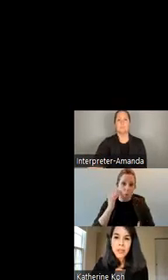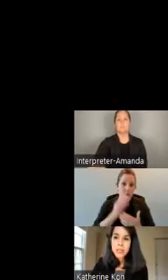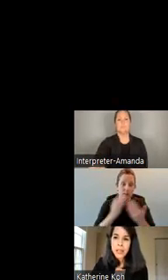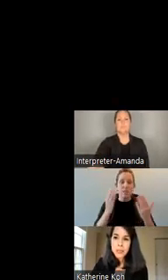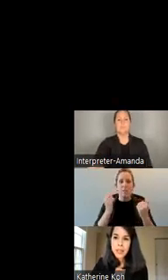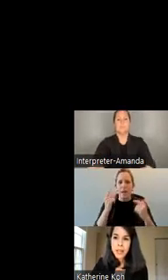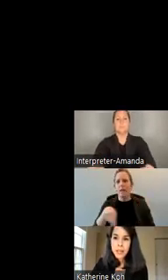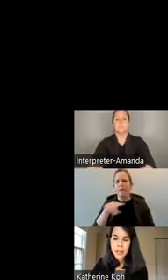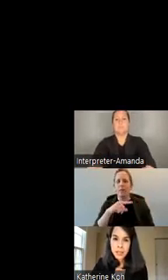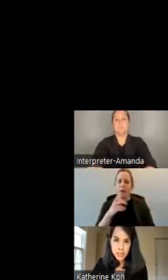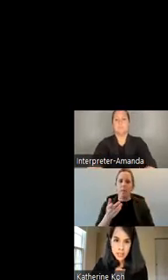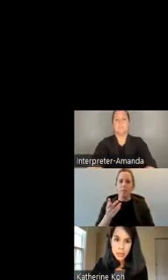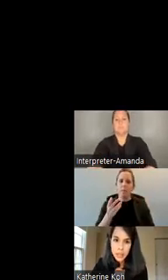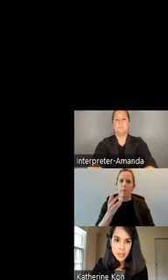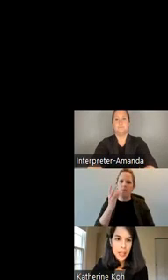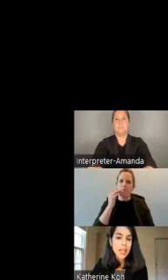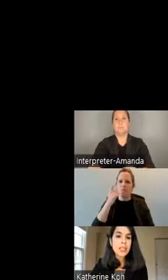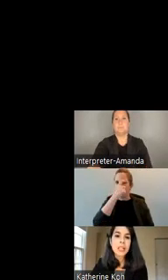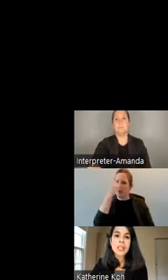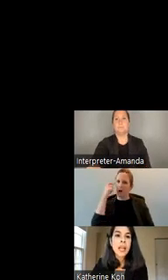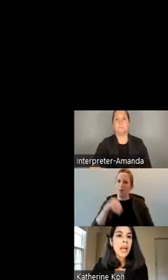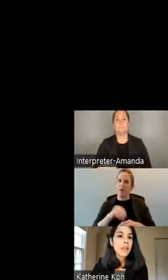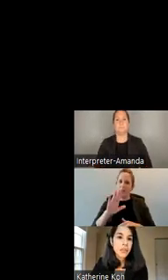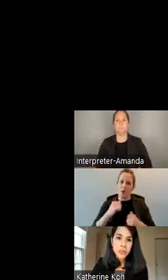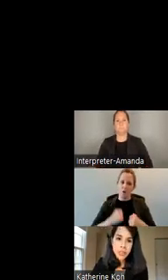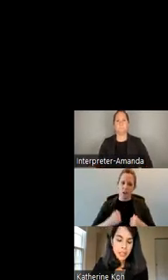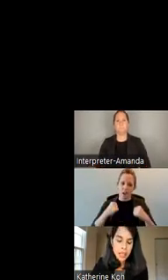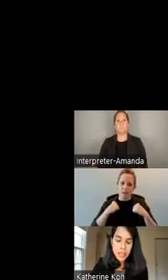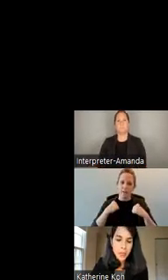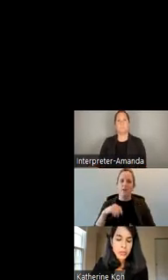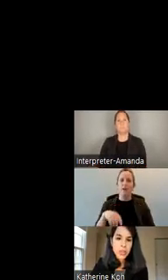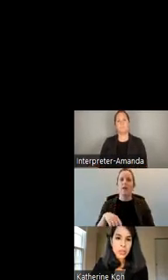understandably they're hesitant to trust in many cases have difficulty engaging with traditional